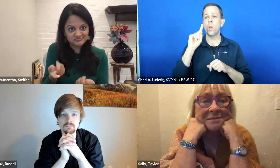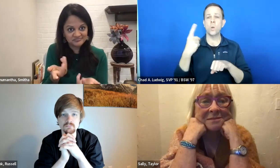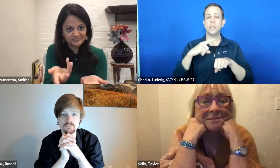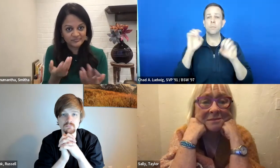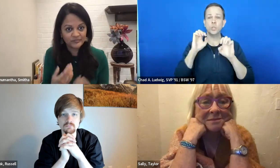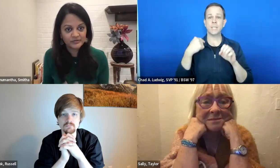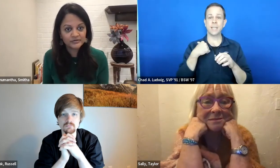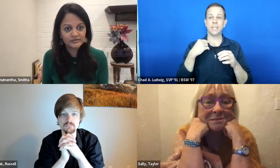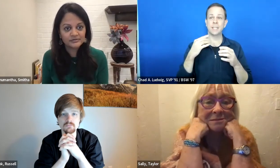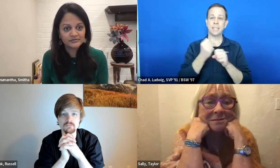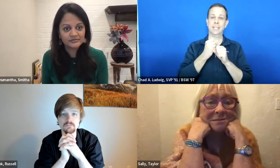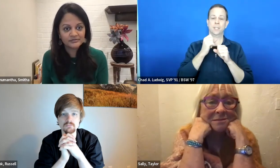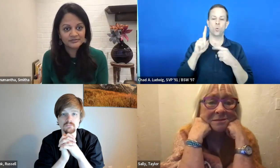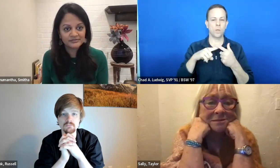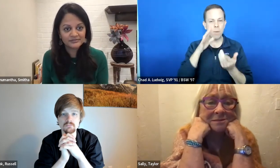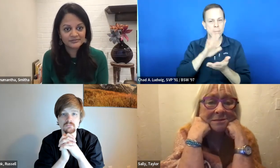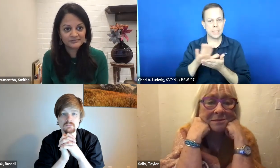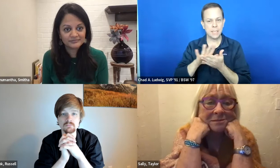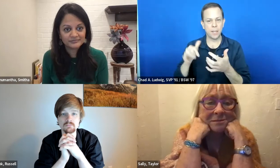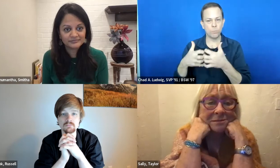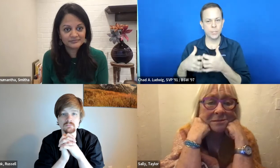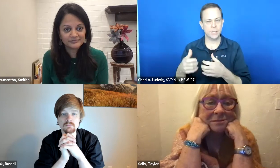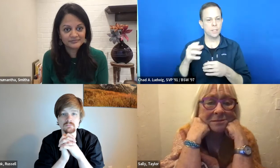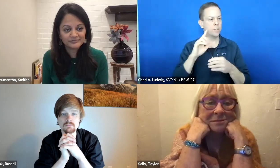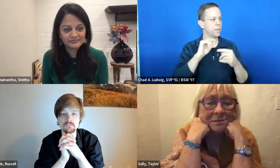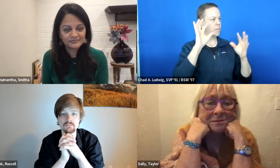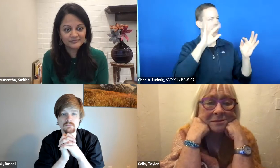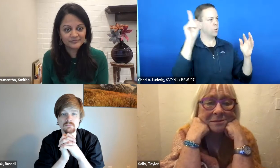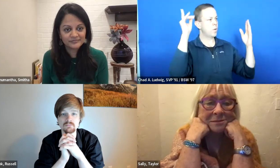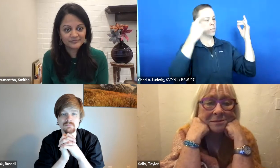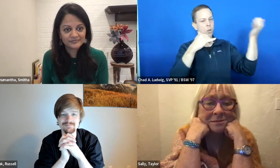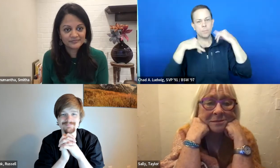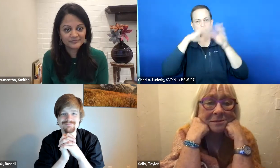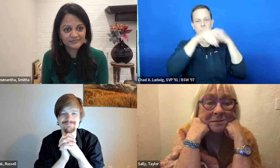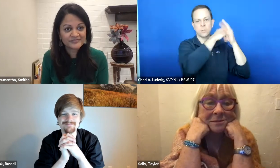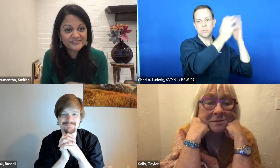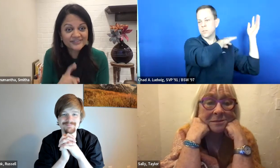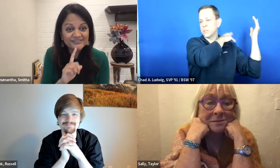Has she used the Life Alert system? Honestly, the only time that it's happened